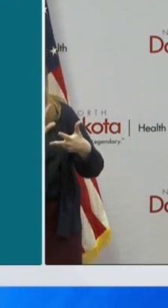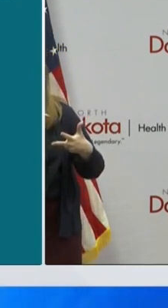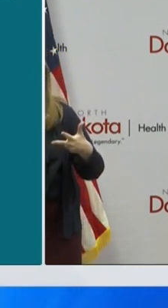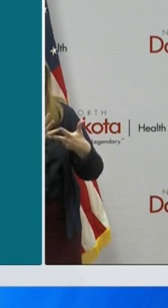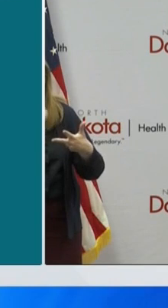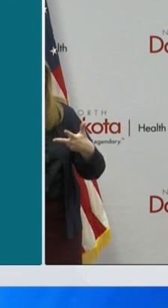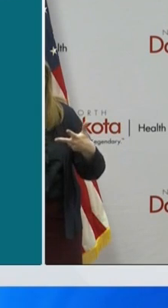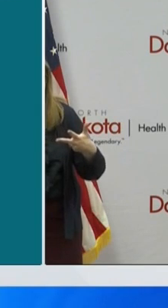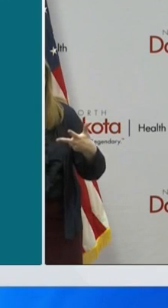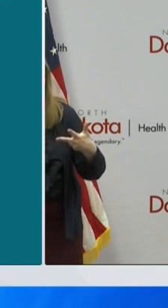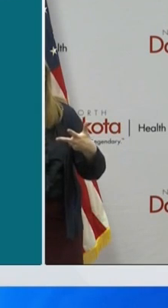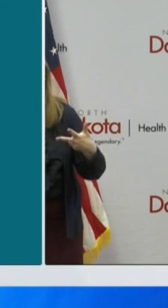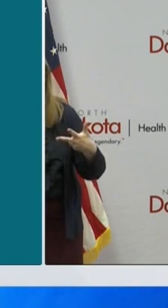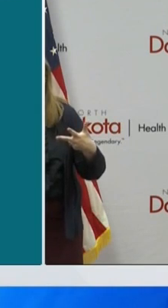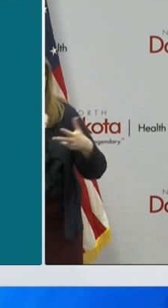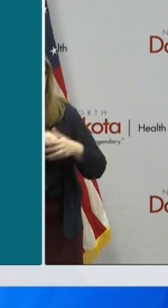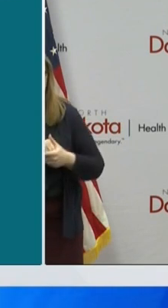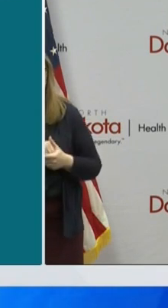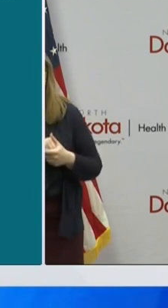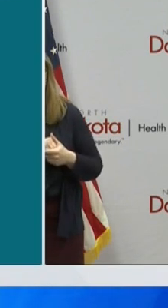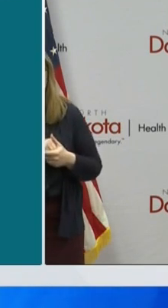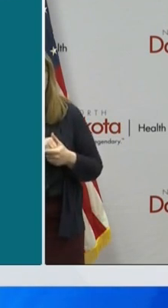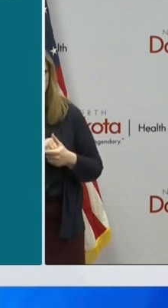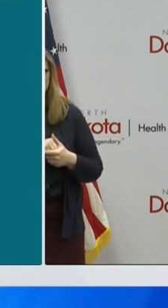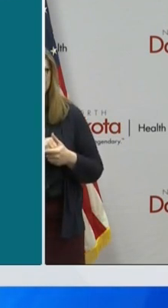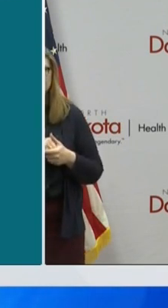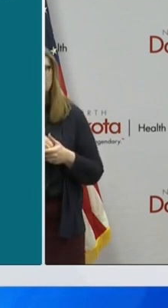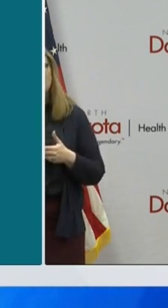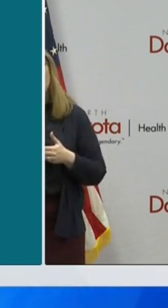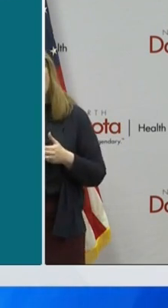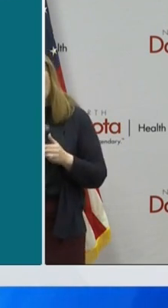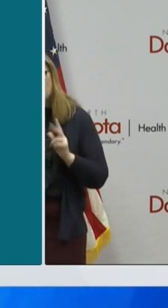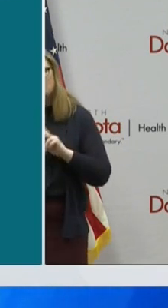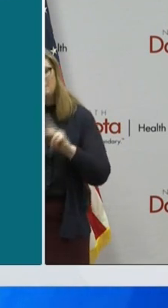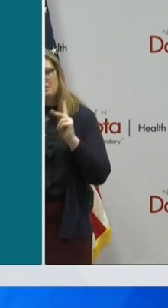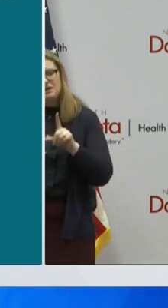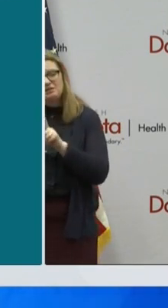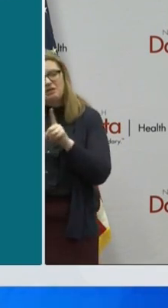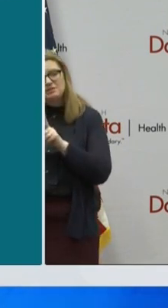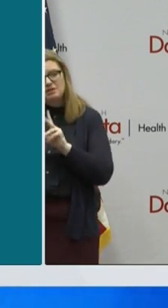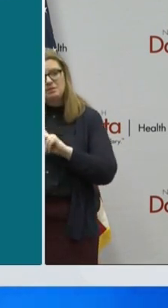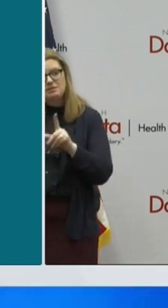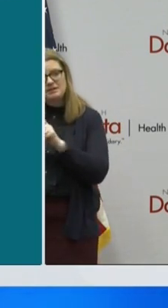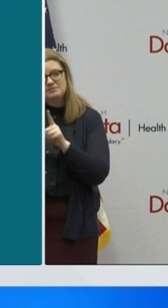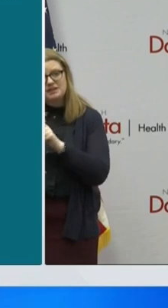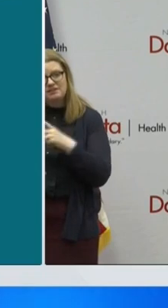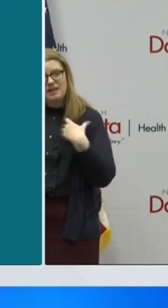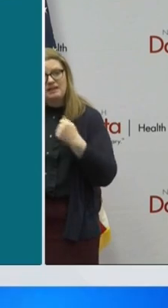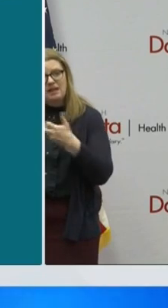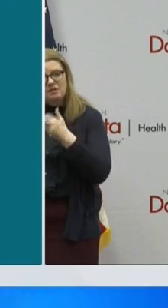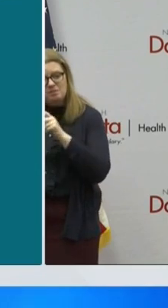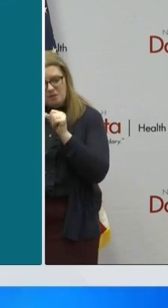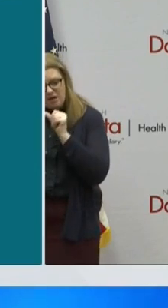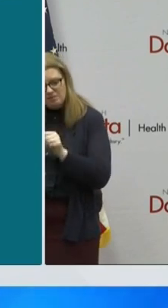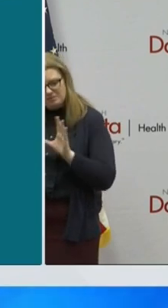MYSELF EXTEND OUR DEEPEST SYMPATHIES AND OUR PRAYERS TO T